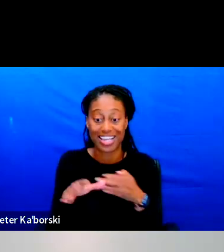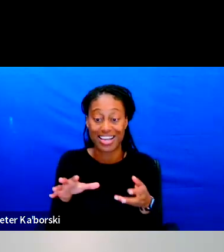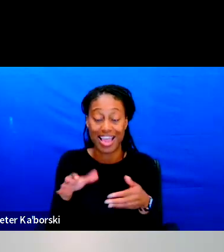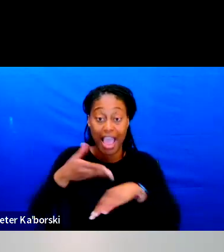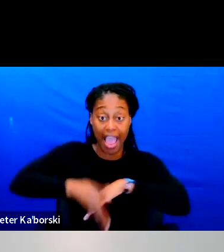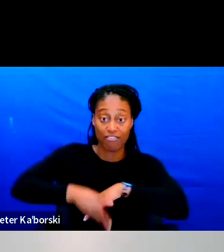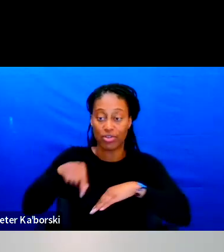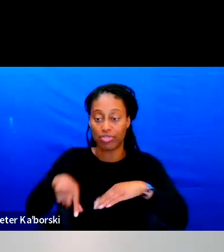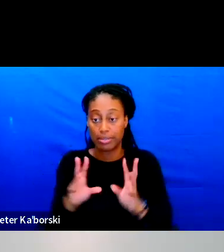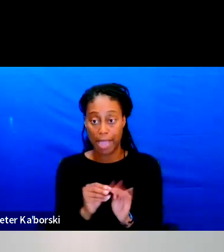Kyle Kleist: I would be happy to.